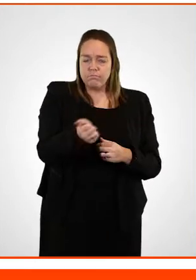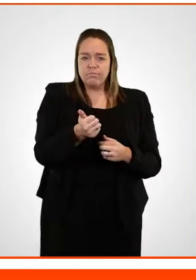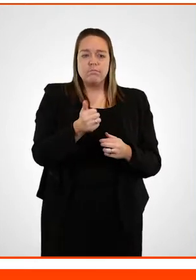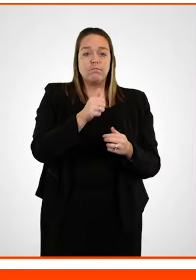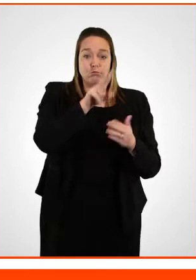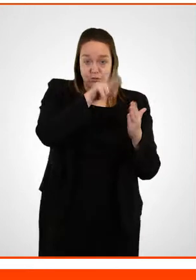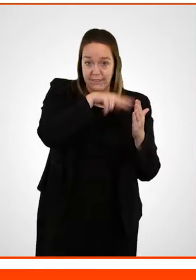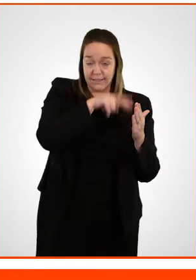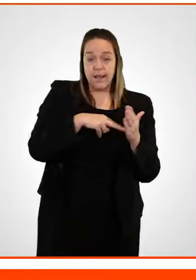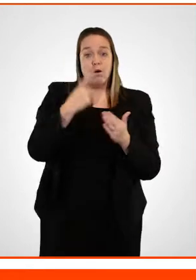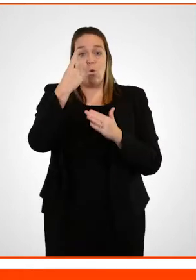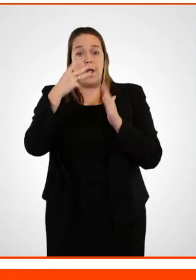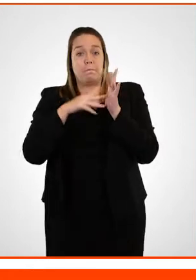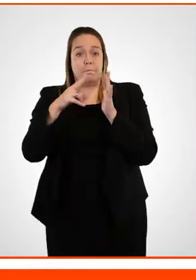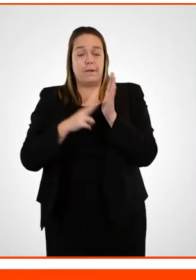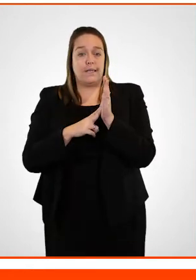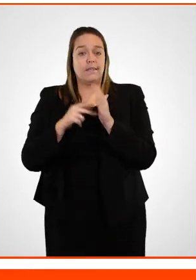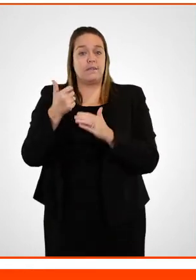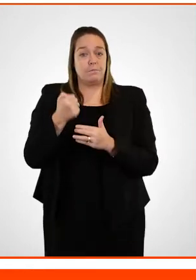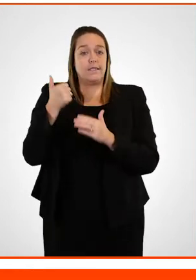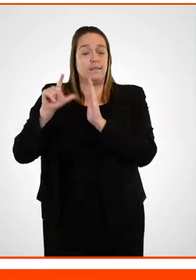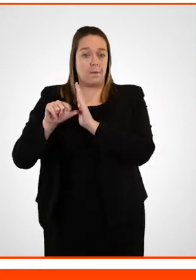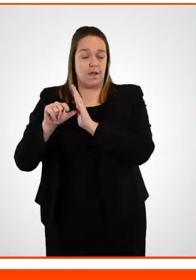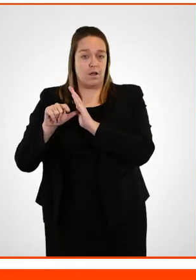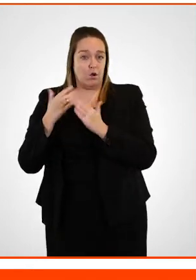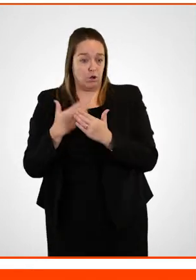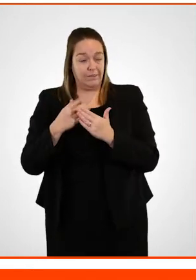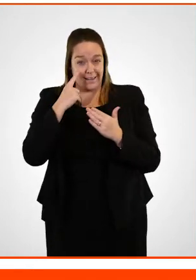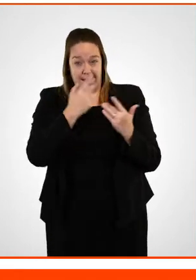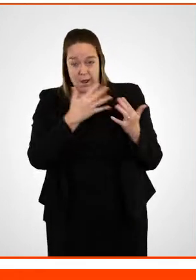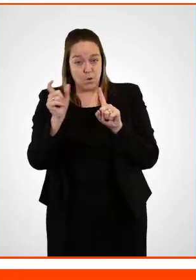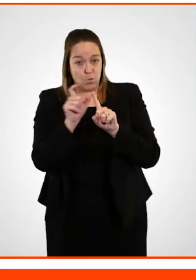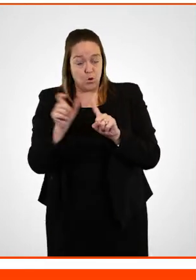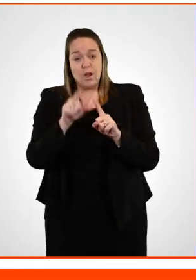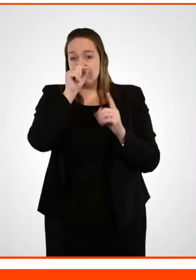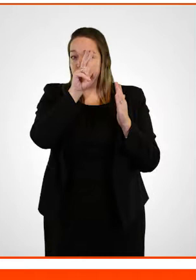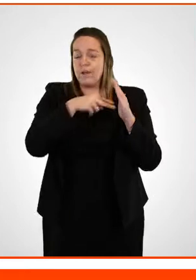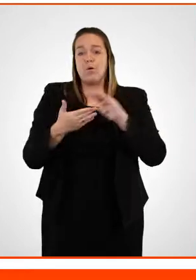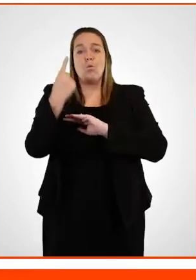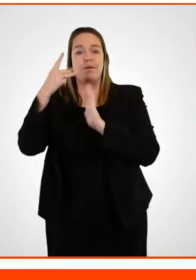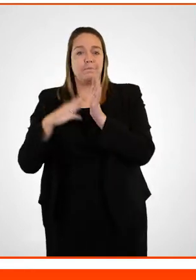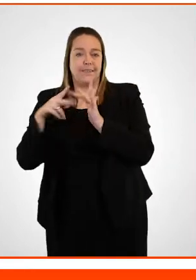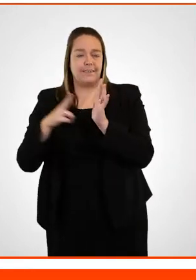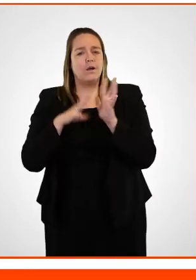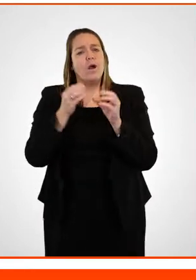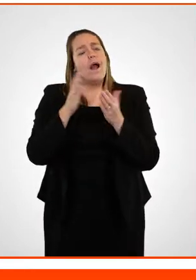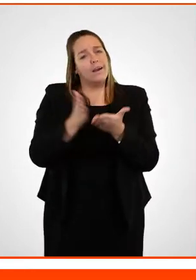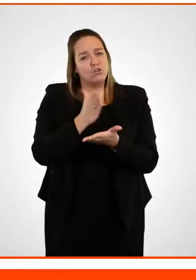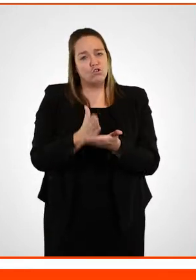we go through what we've practised before and we see how many words we can read in that one minute accurately.